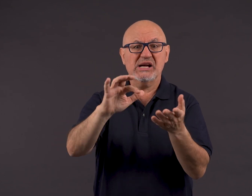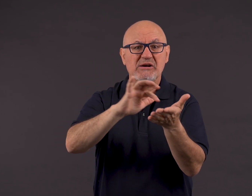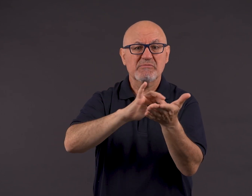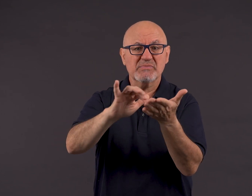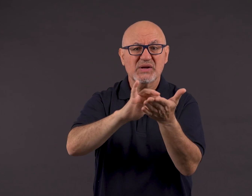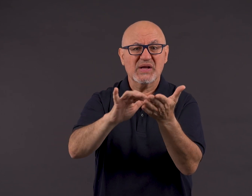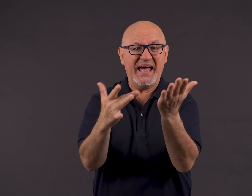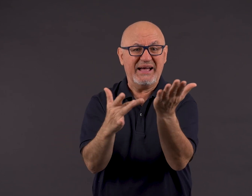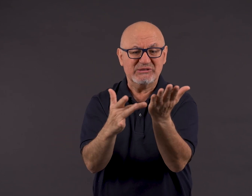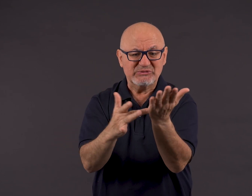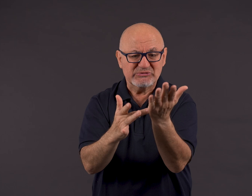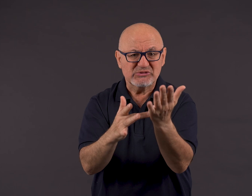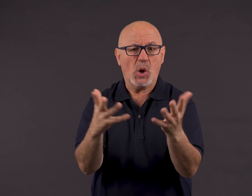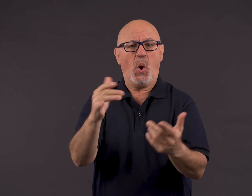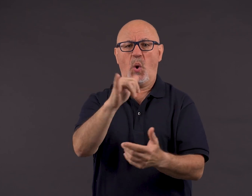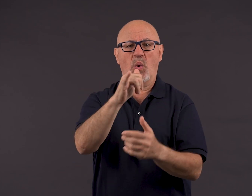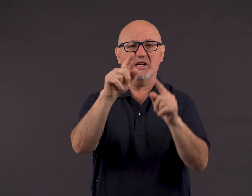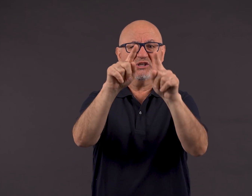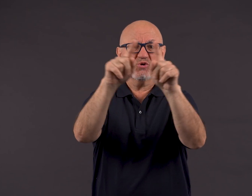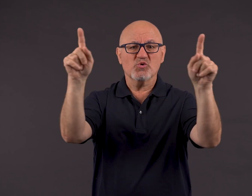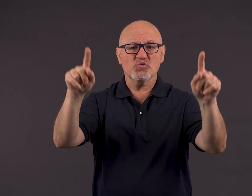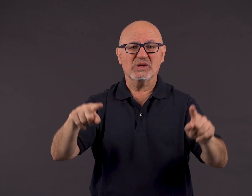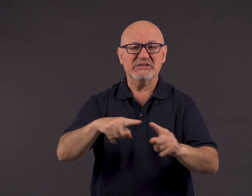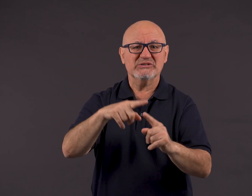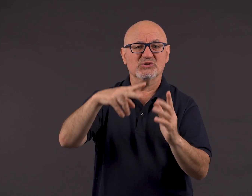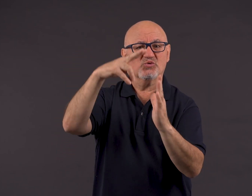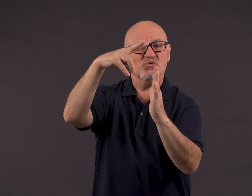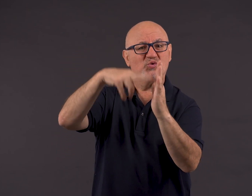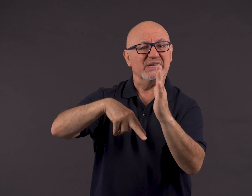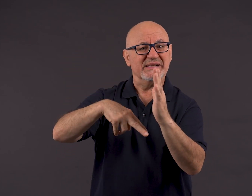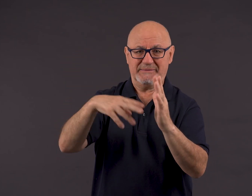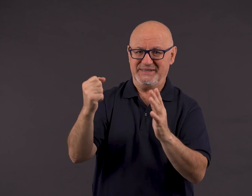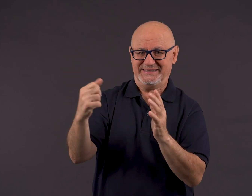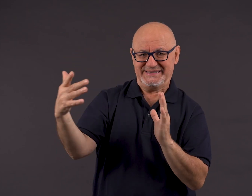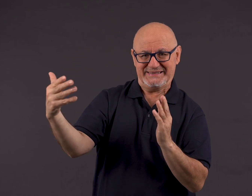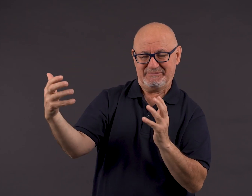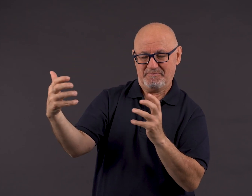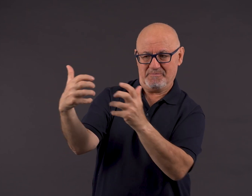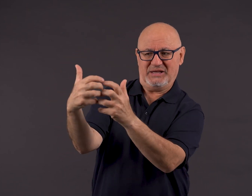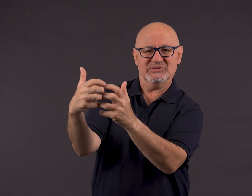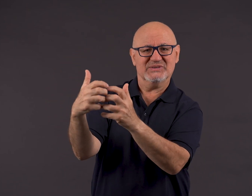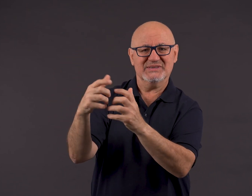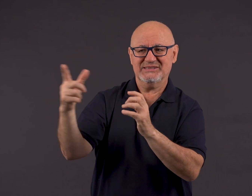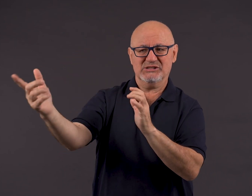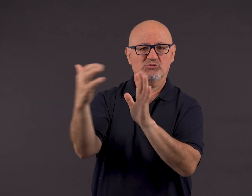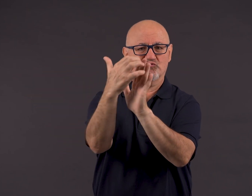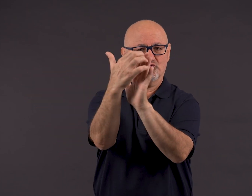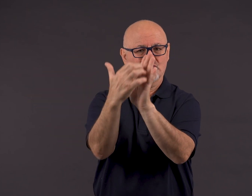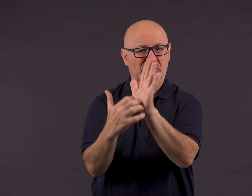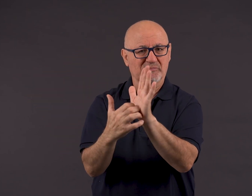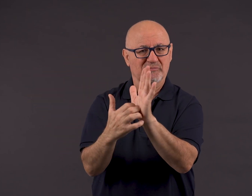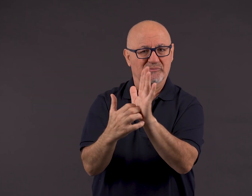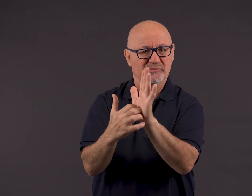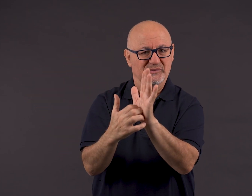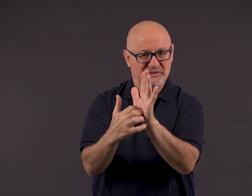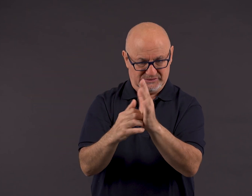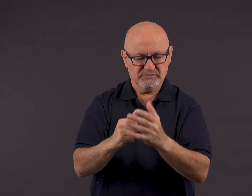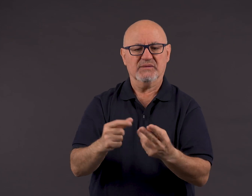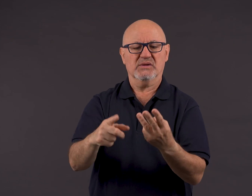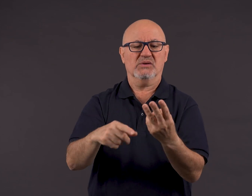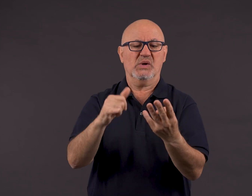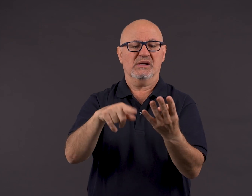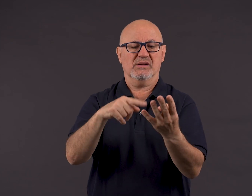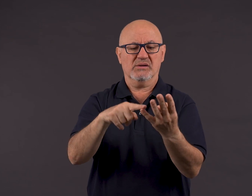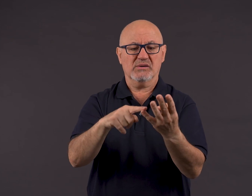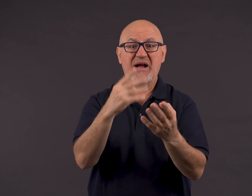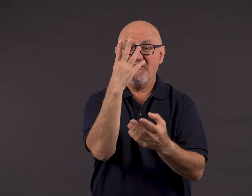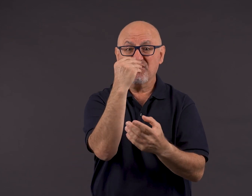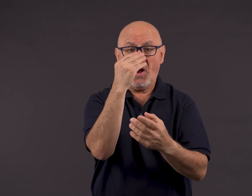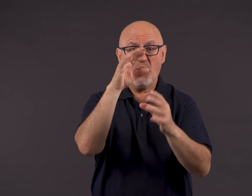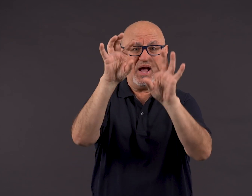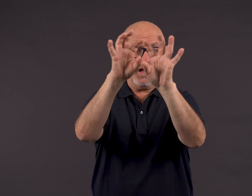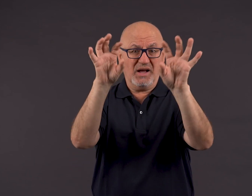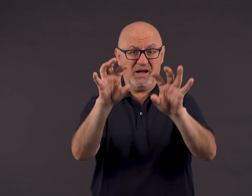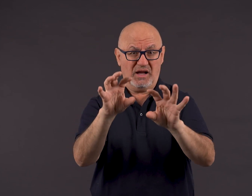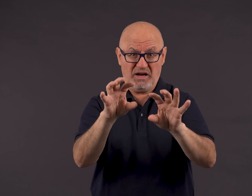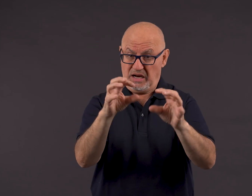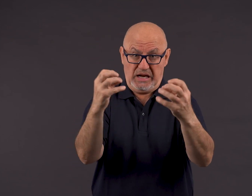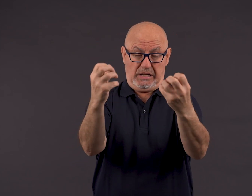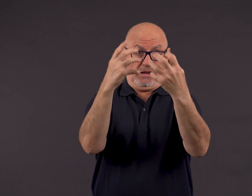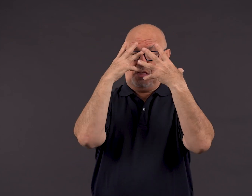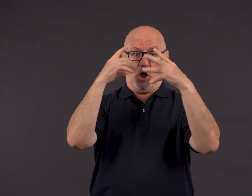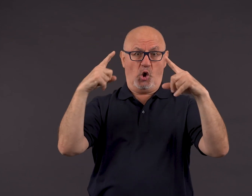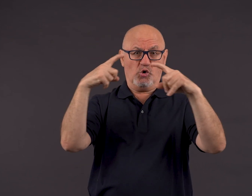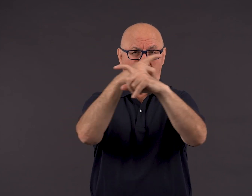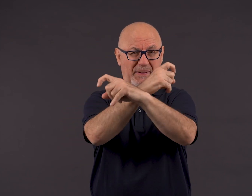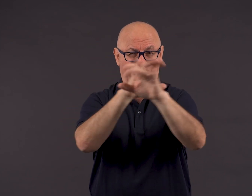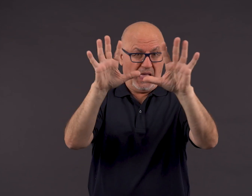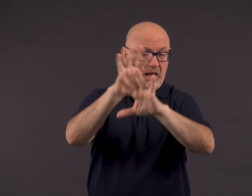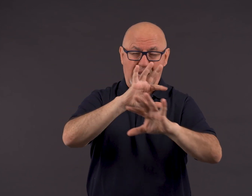be compatible with Braille or screen reader technology. Too many photos or diagrams can